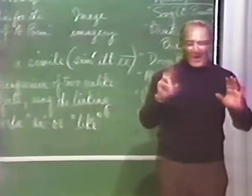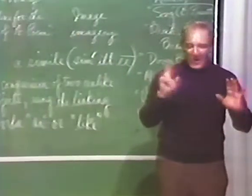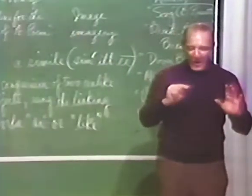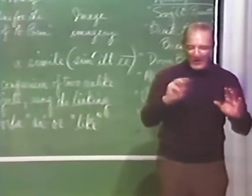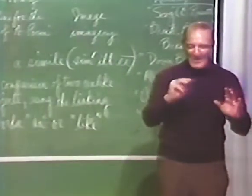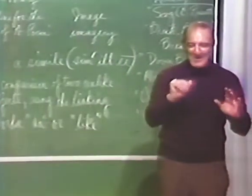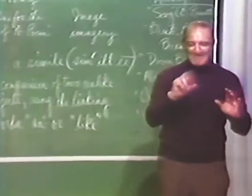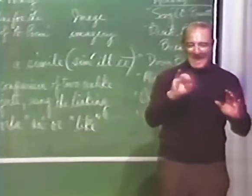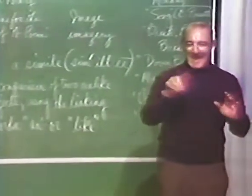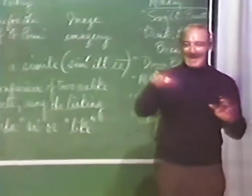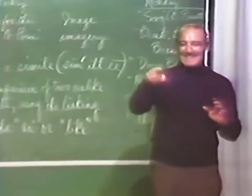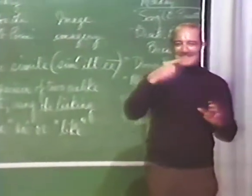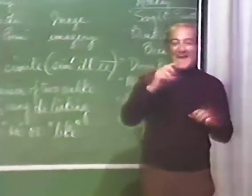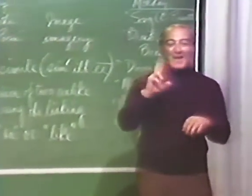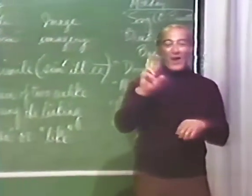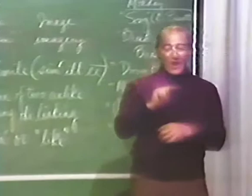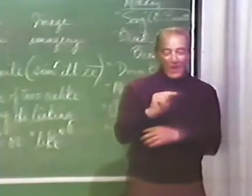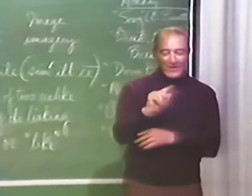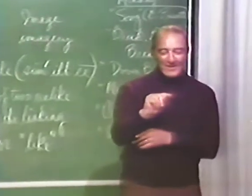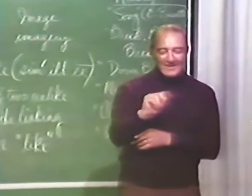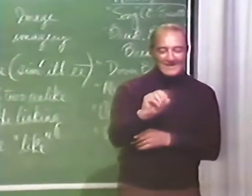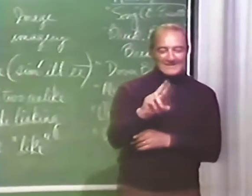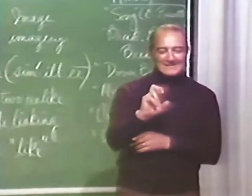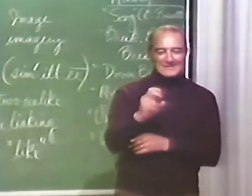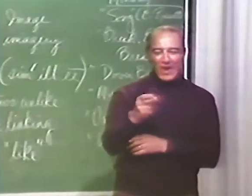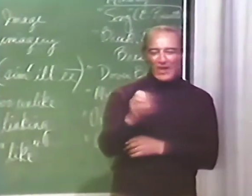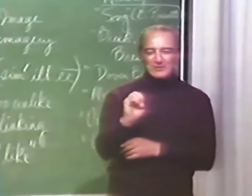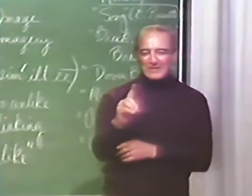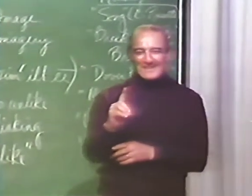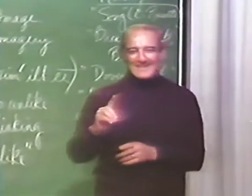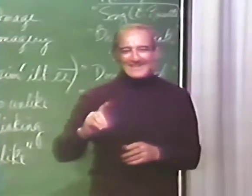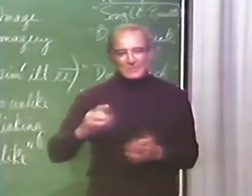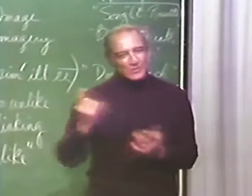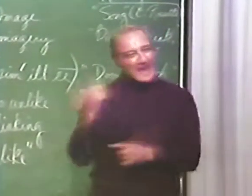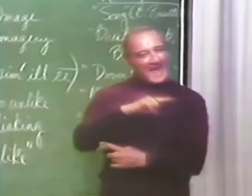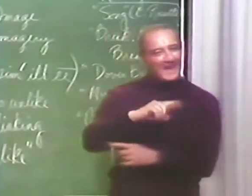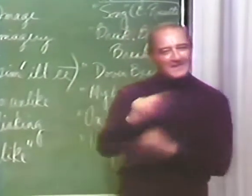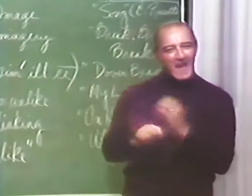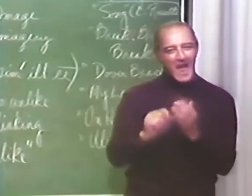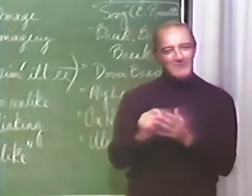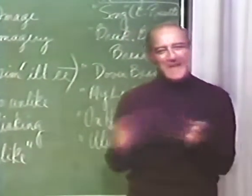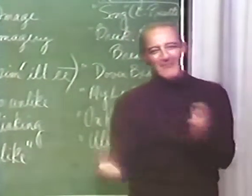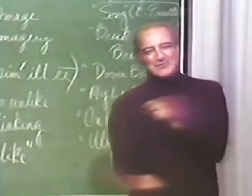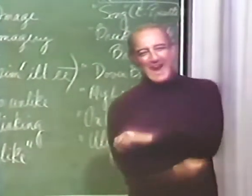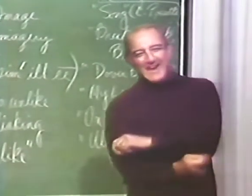HA HA! UNMARR-- HE SAID "UNTOUCHED."